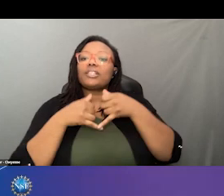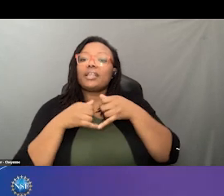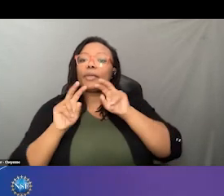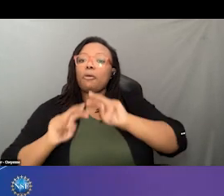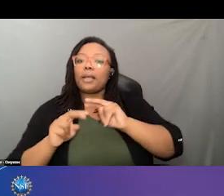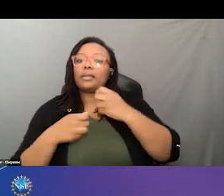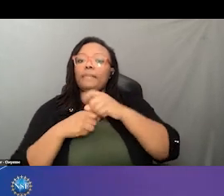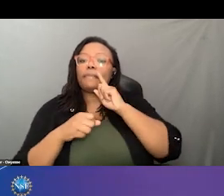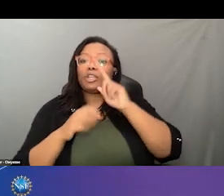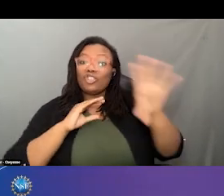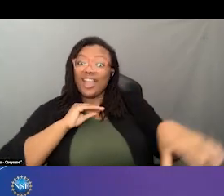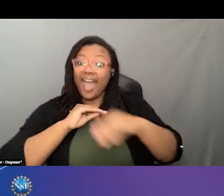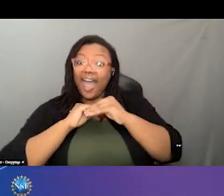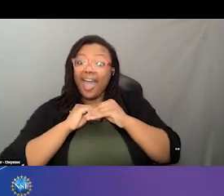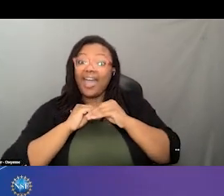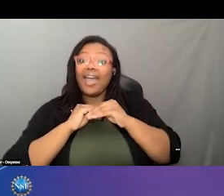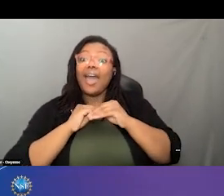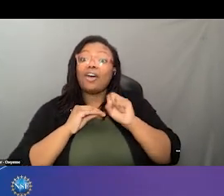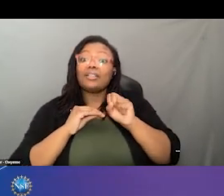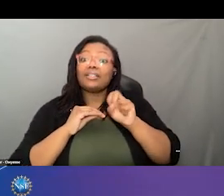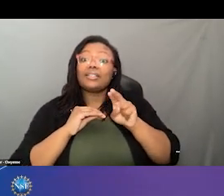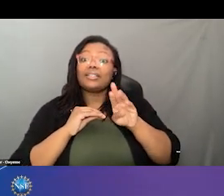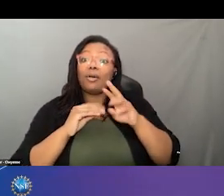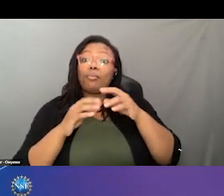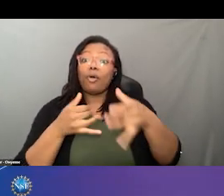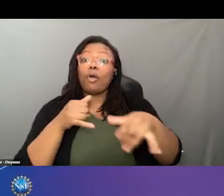please make sure you have prior written approval